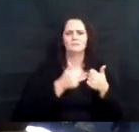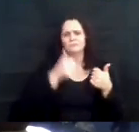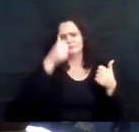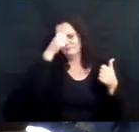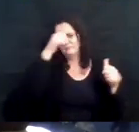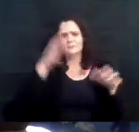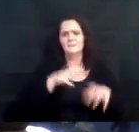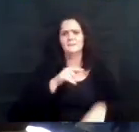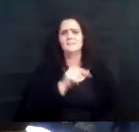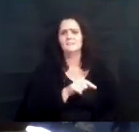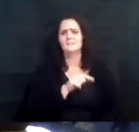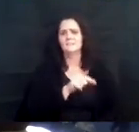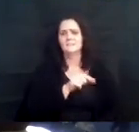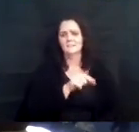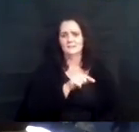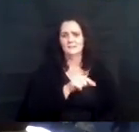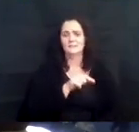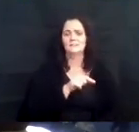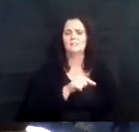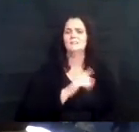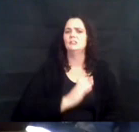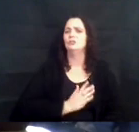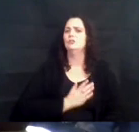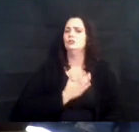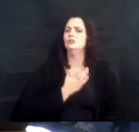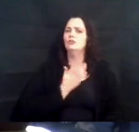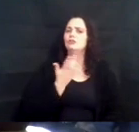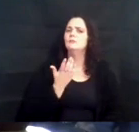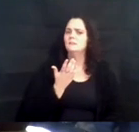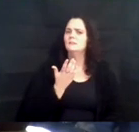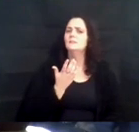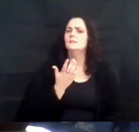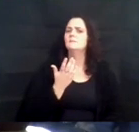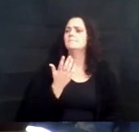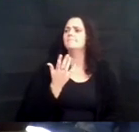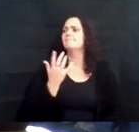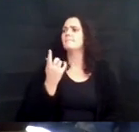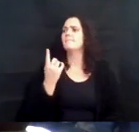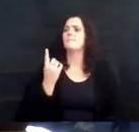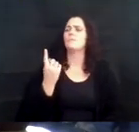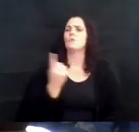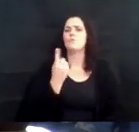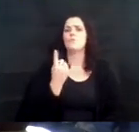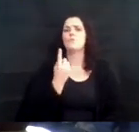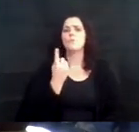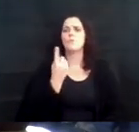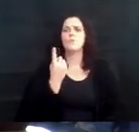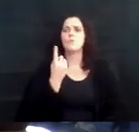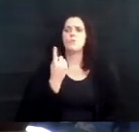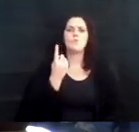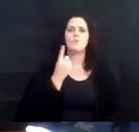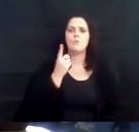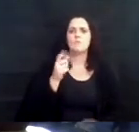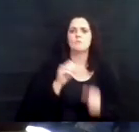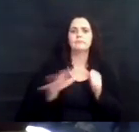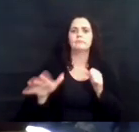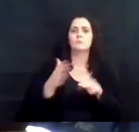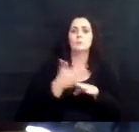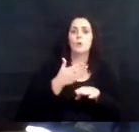interesting to me when an artist most well-known work is also not typical of their work and that's certainly true of this piece.